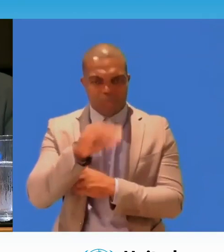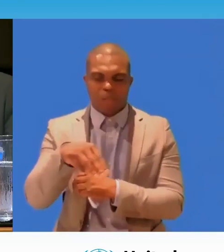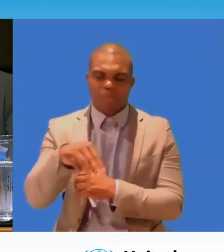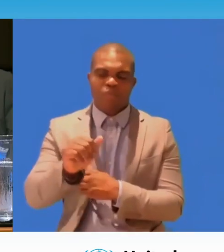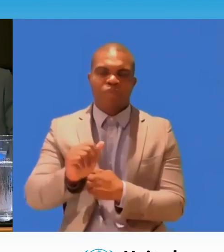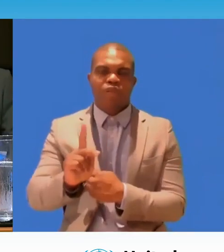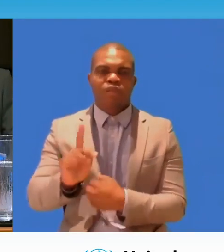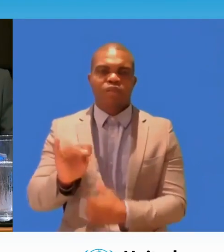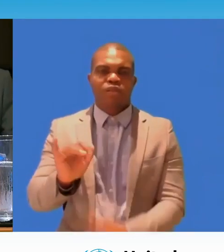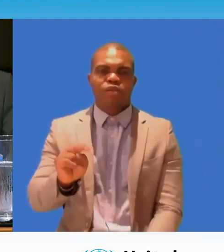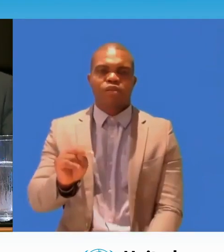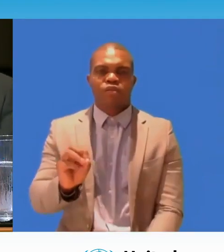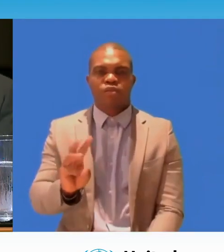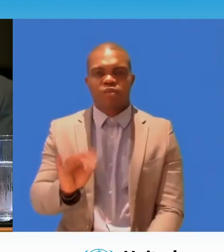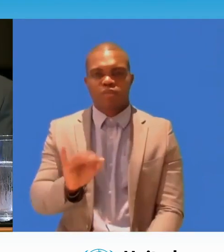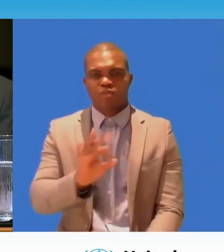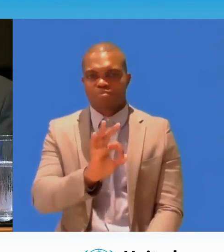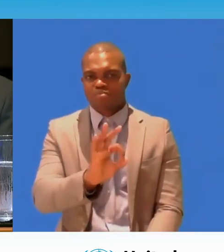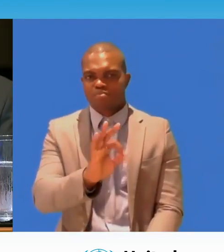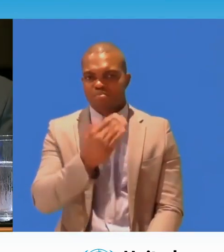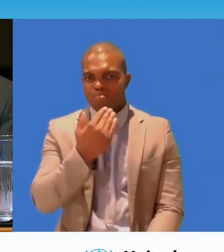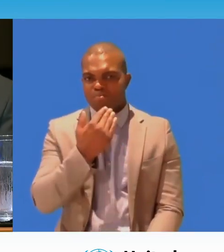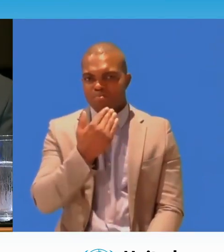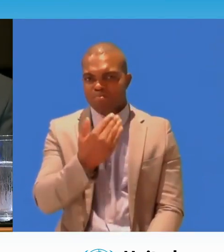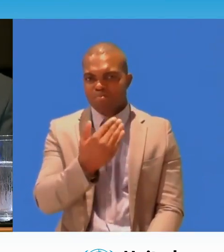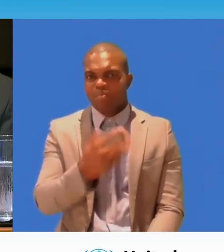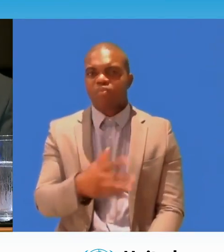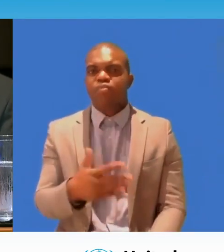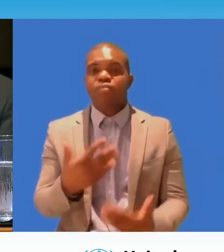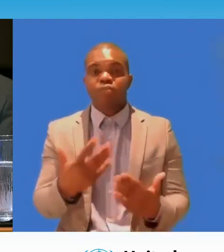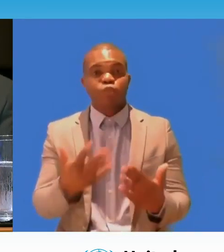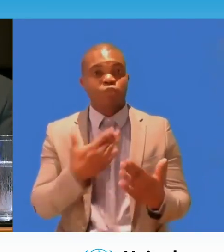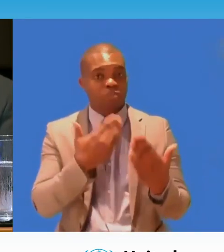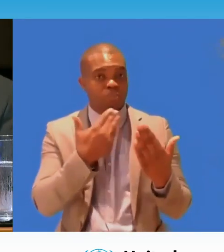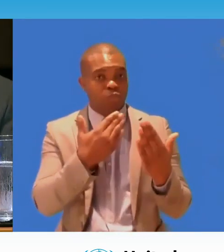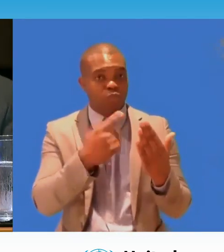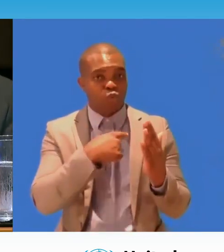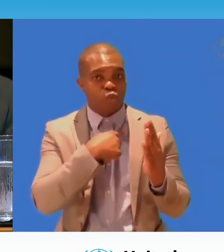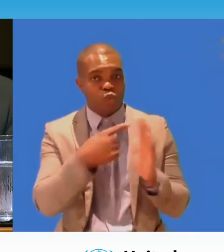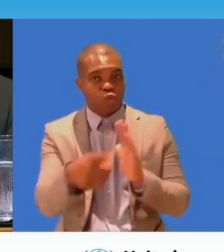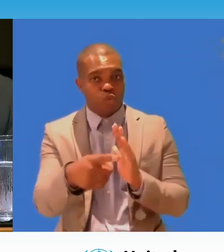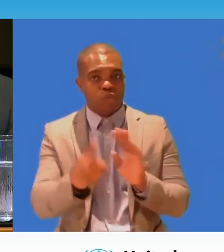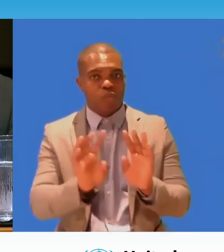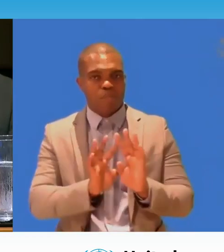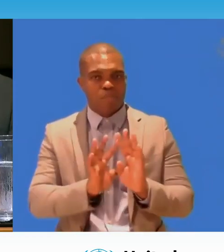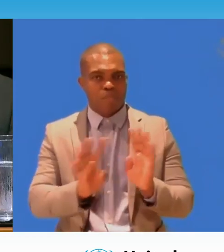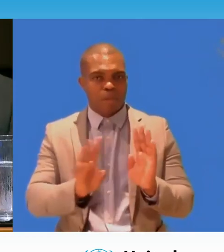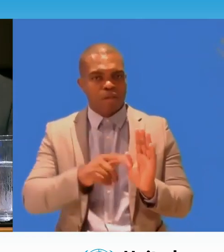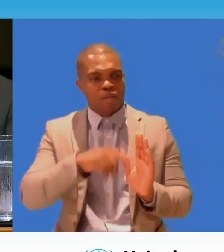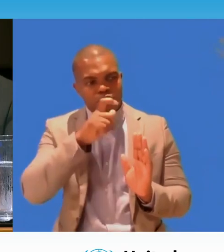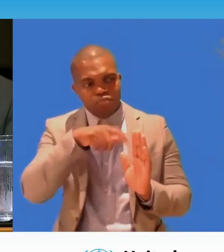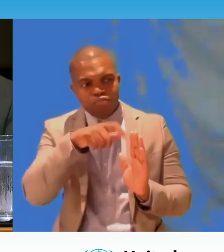panelists for their interesting presentations and thought-provoking insights distinguish delegates